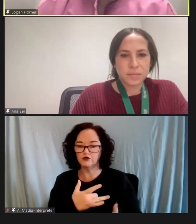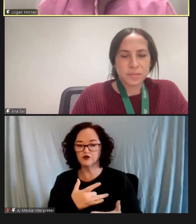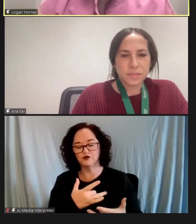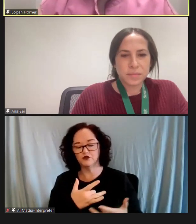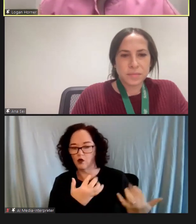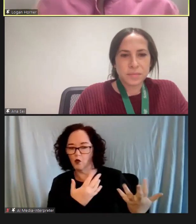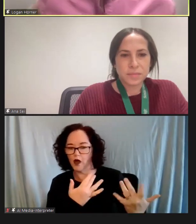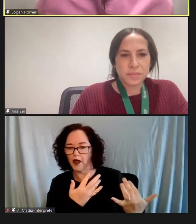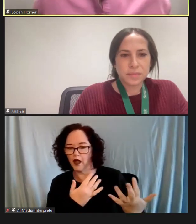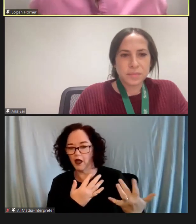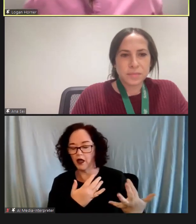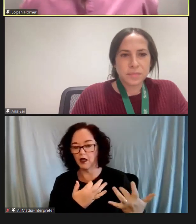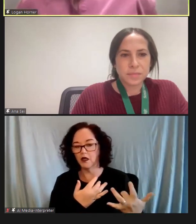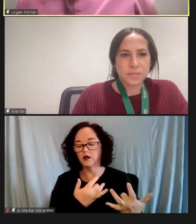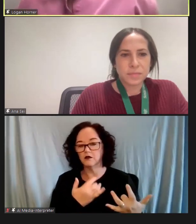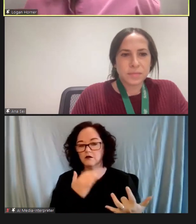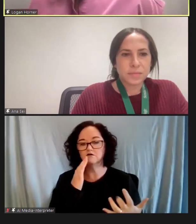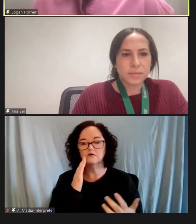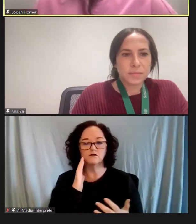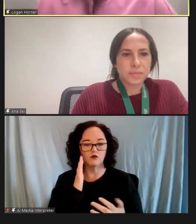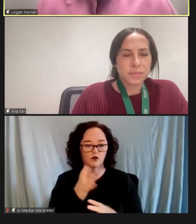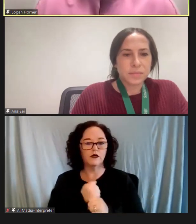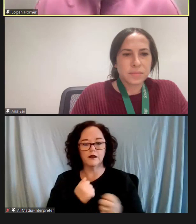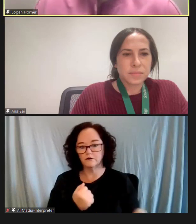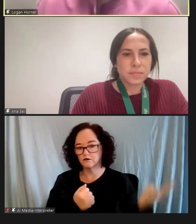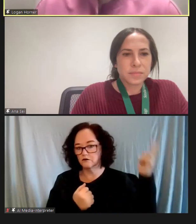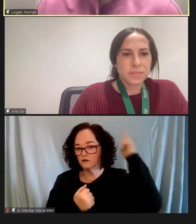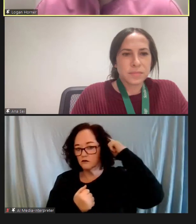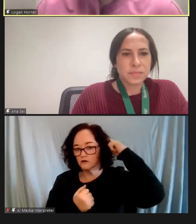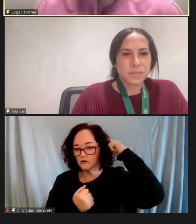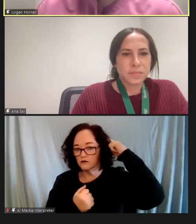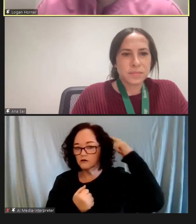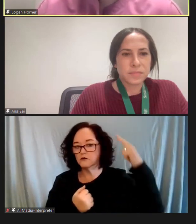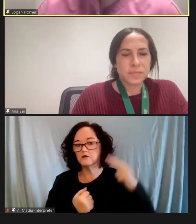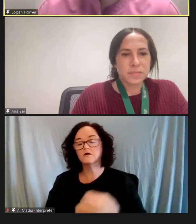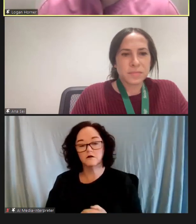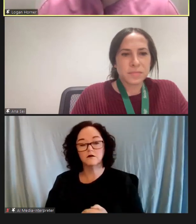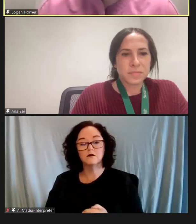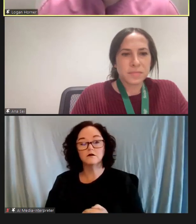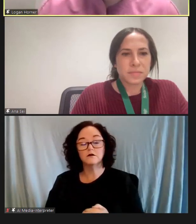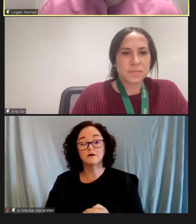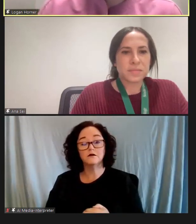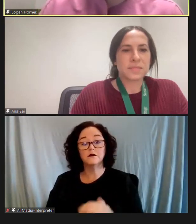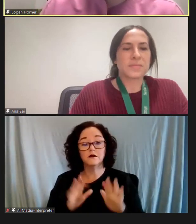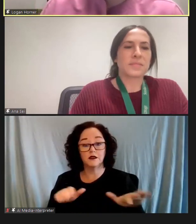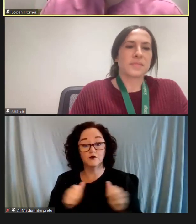implant so things that we have done for